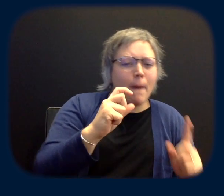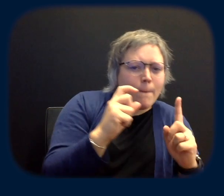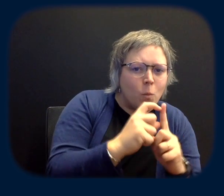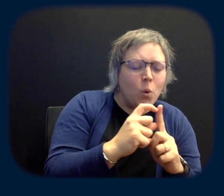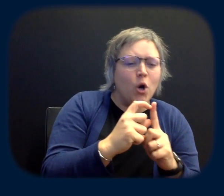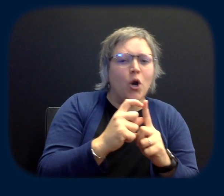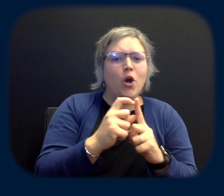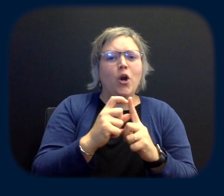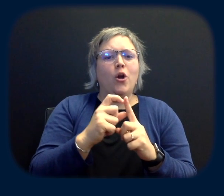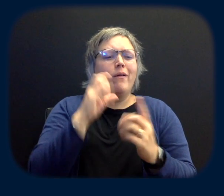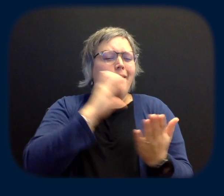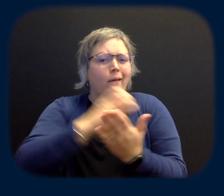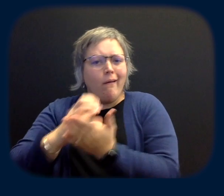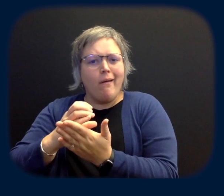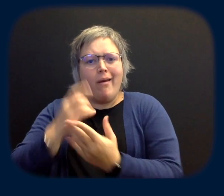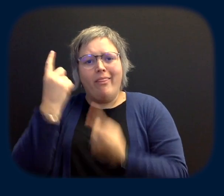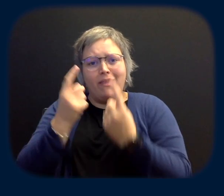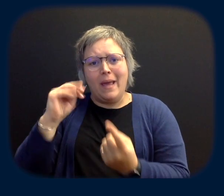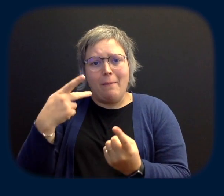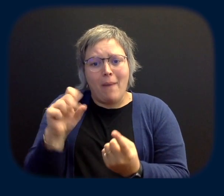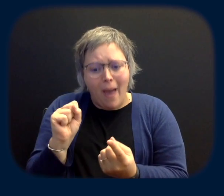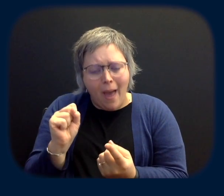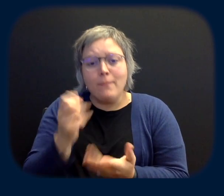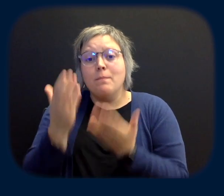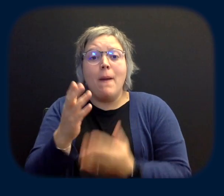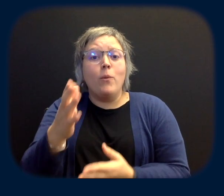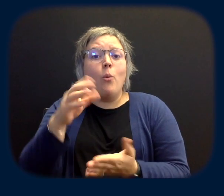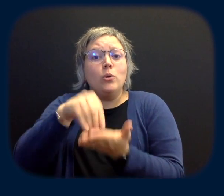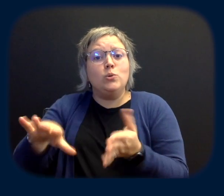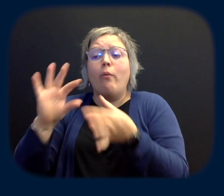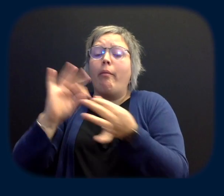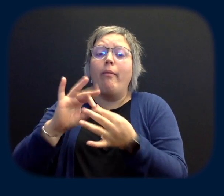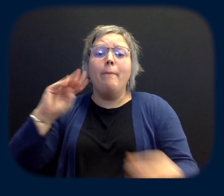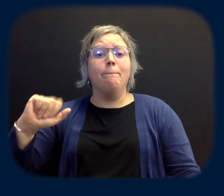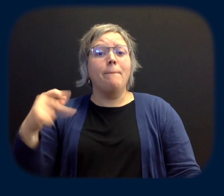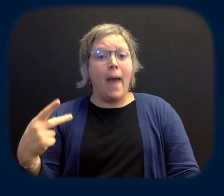about the language of a map. So, we are talking about the idea of a Thinking Map.